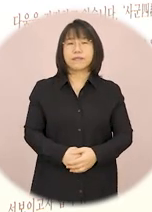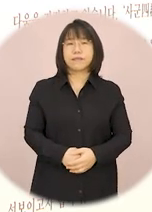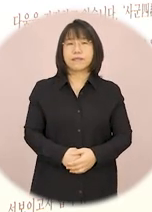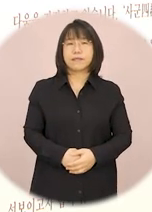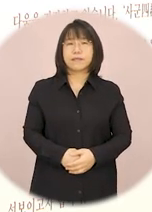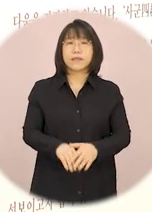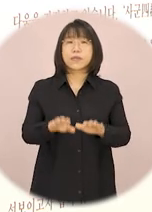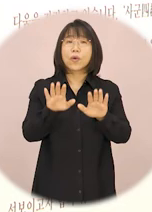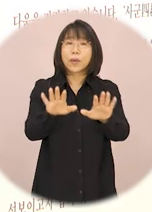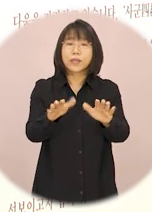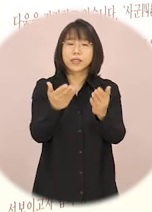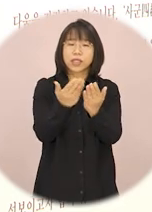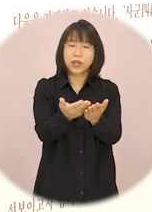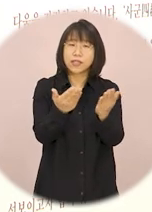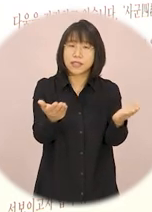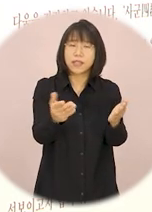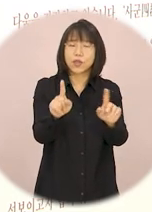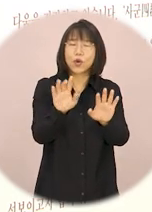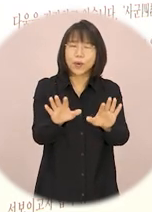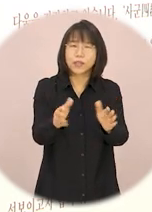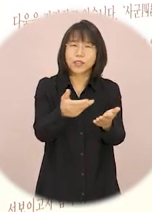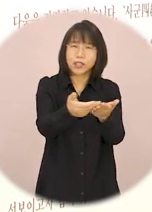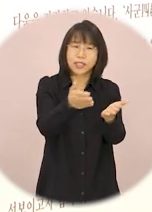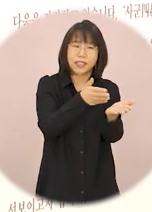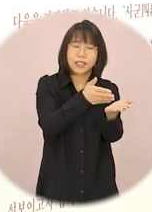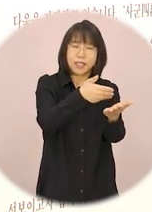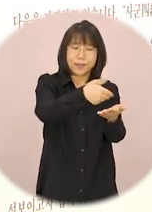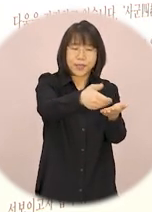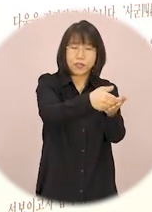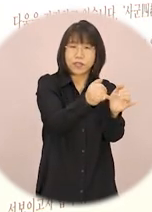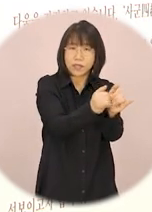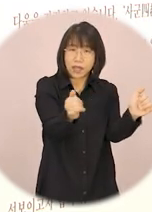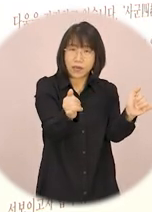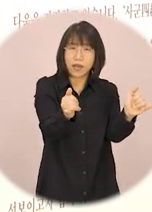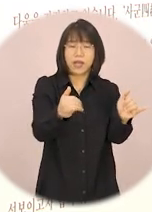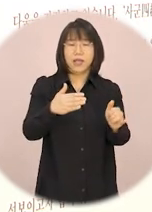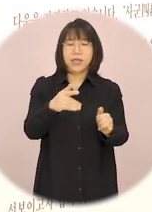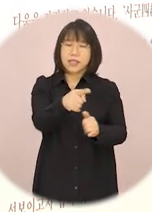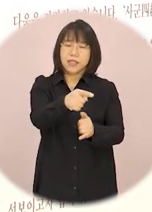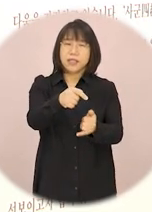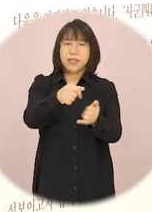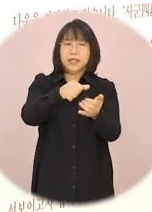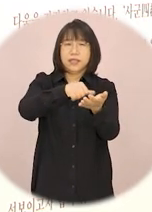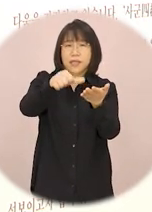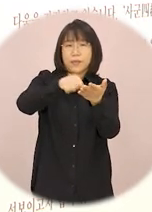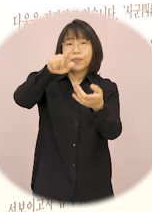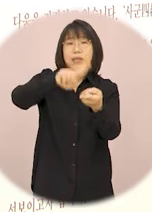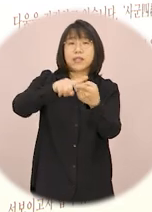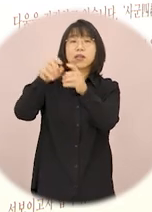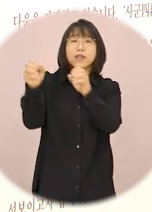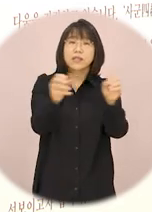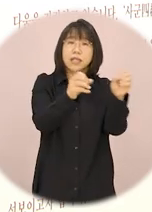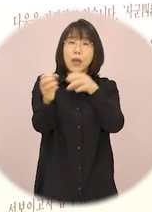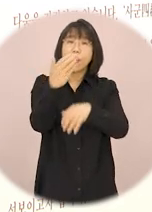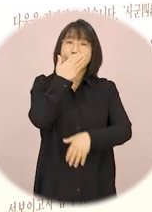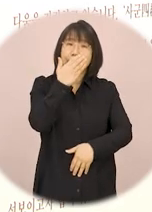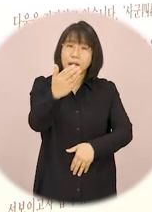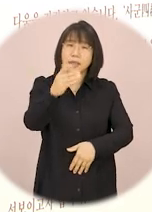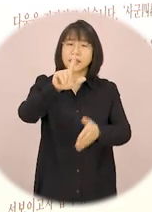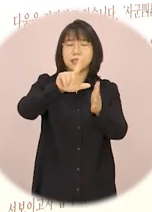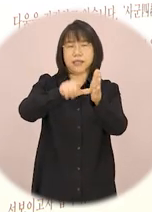Also, there will be a talk concert where we can talk about the world of works